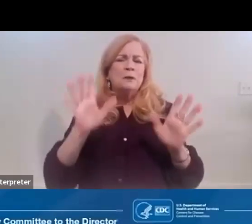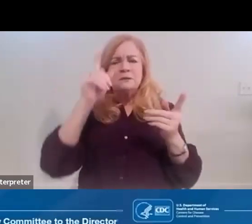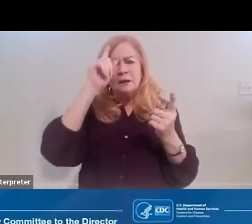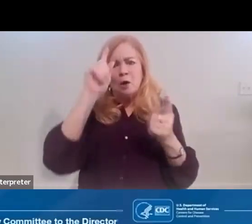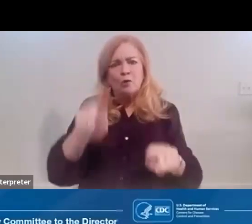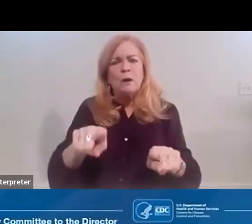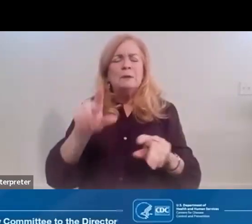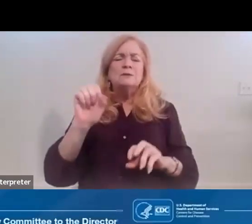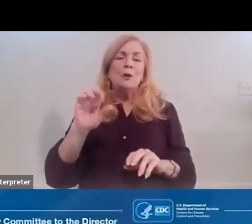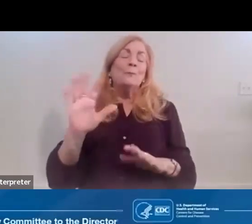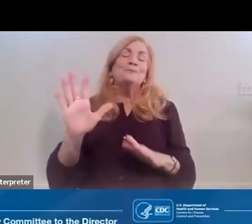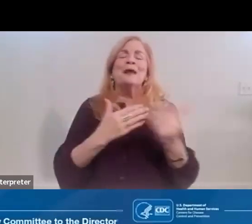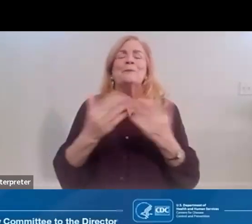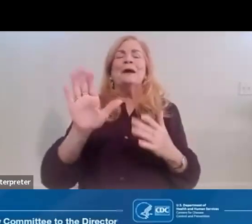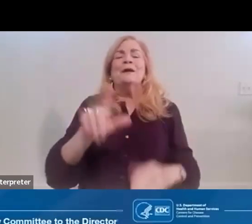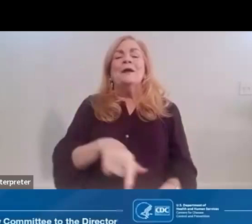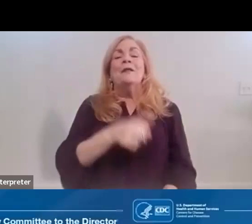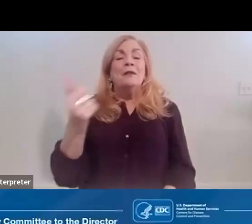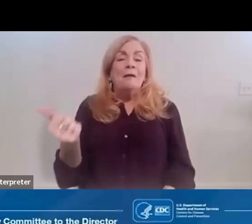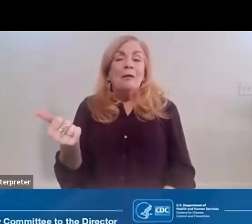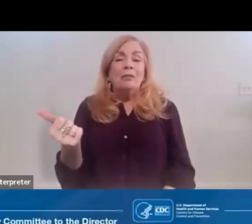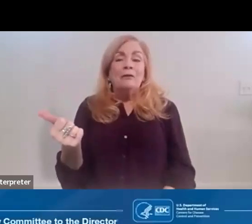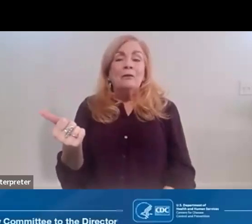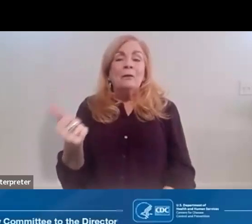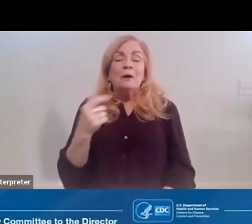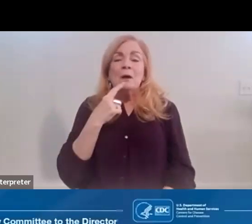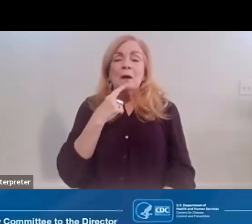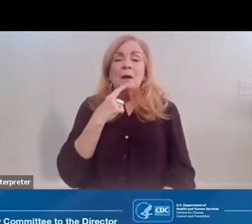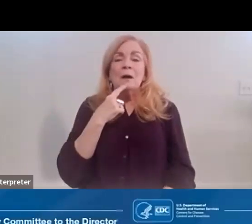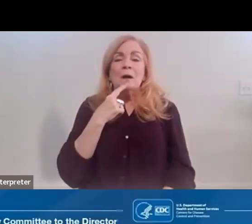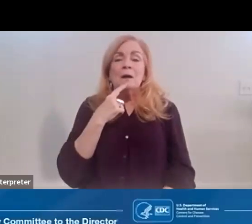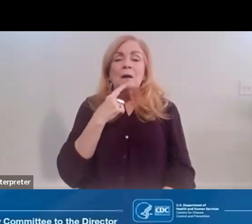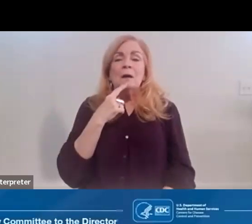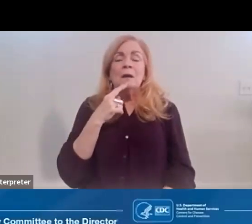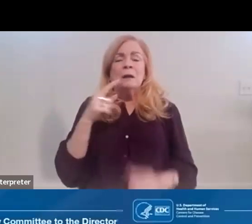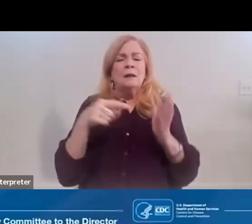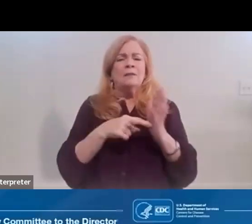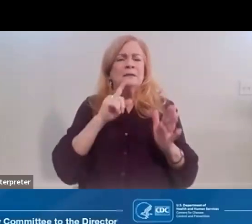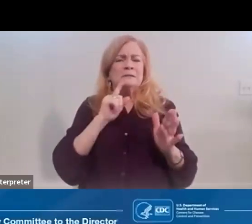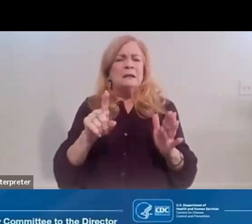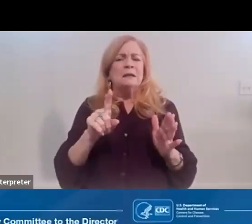So anyway, the other was just this is incredibly inspiring.